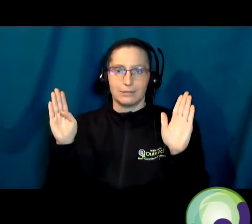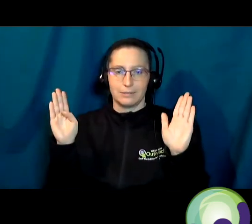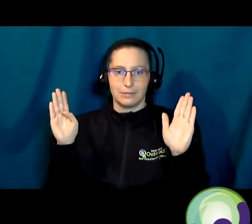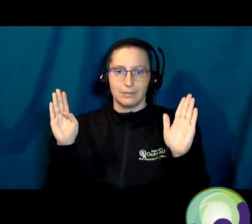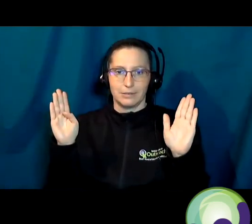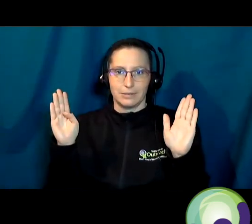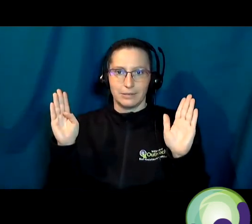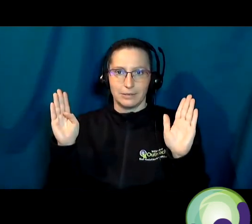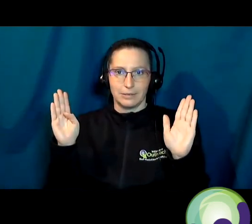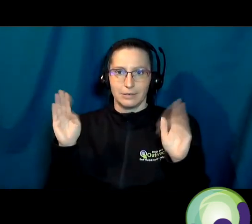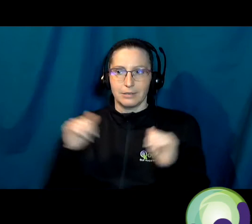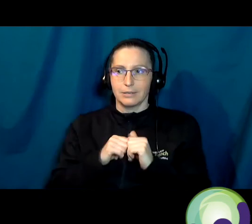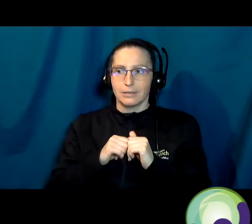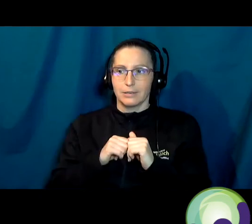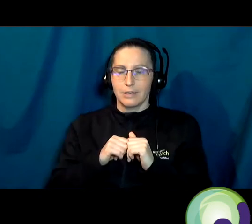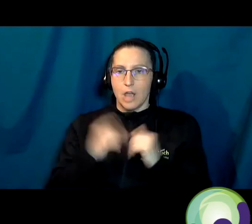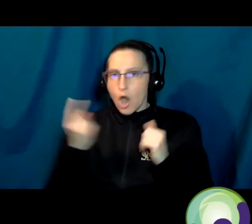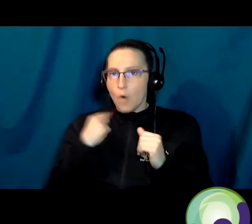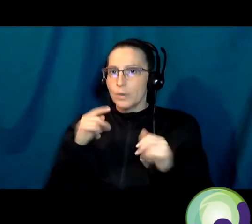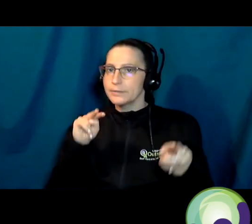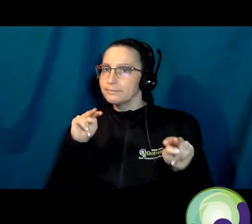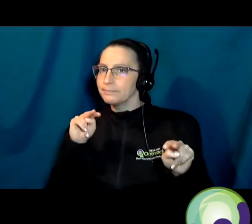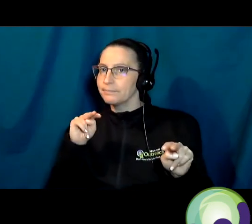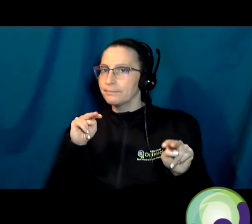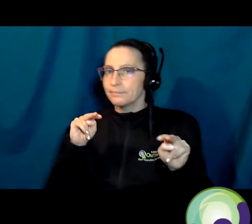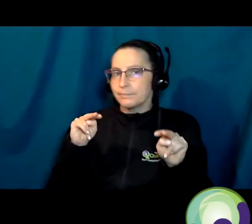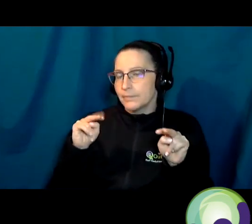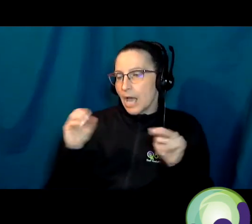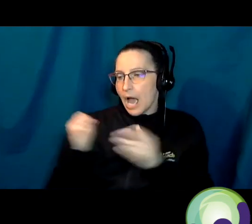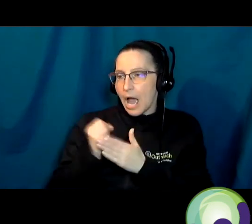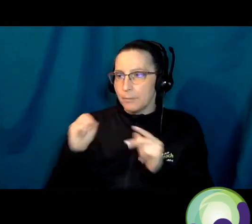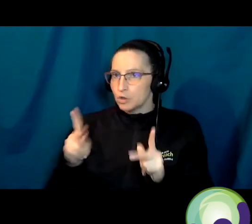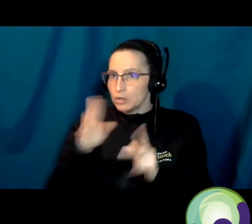looking out for that opportunity, when you see something that probably needs to be done.